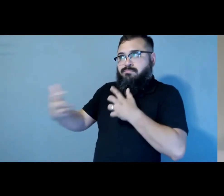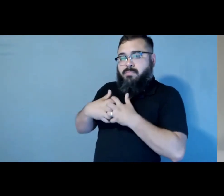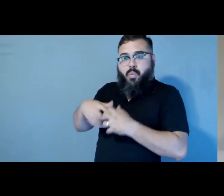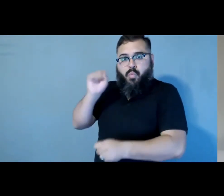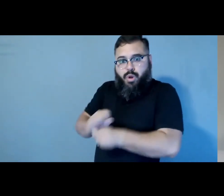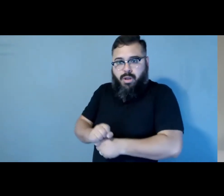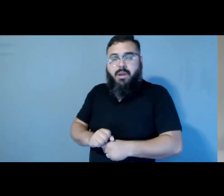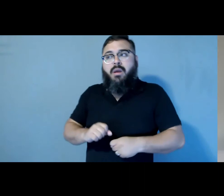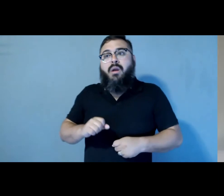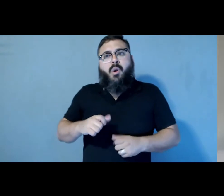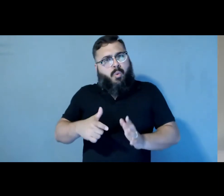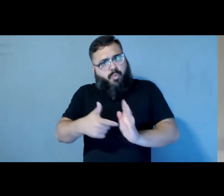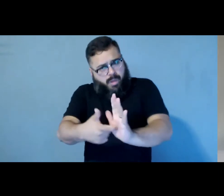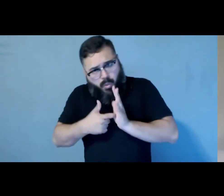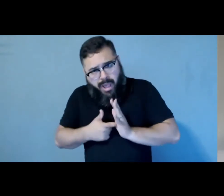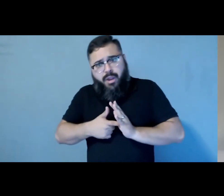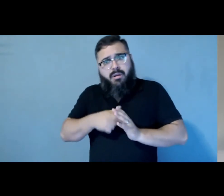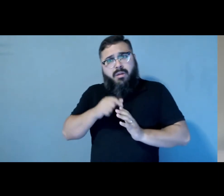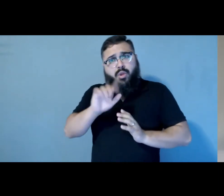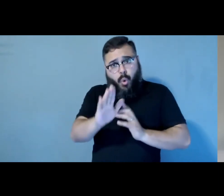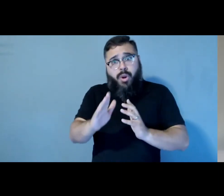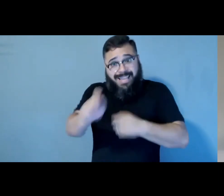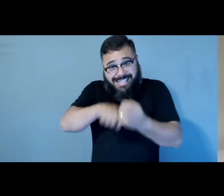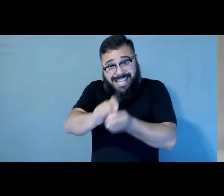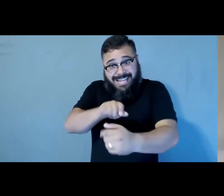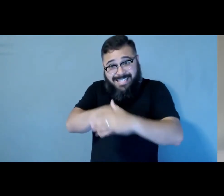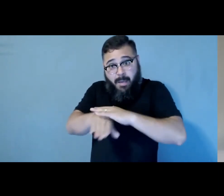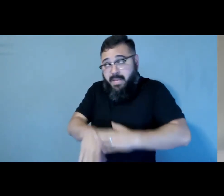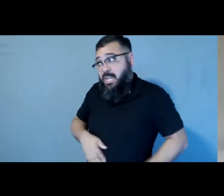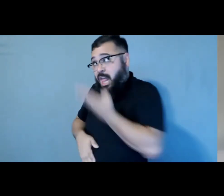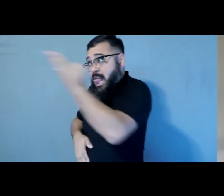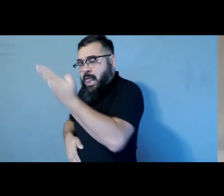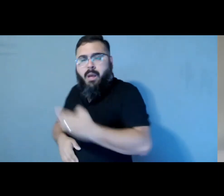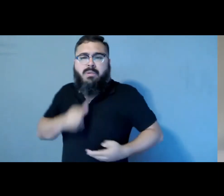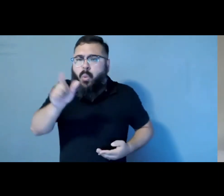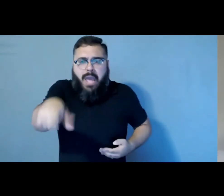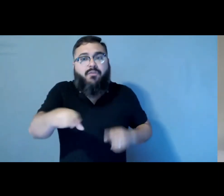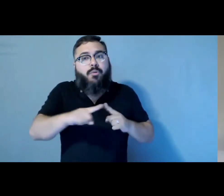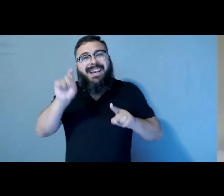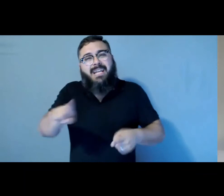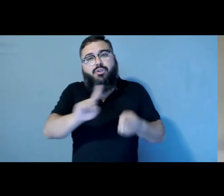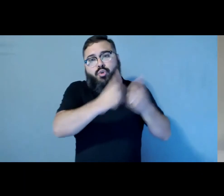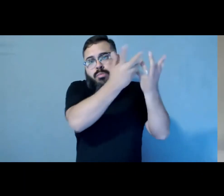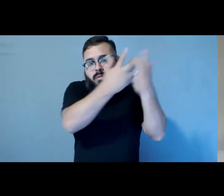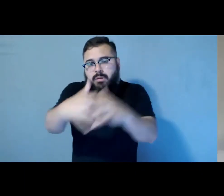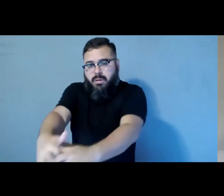that the employee requests, it can be something else, but it has to work. We get into some disagreements sometimes